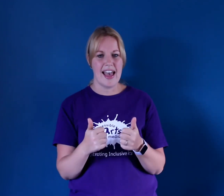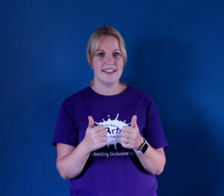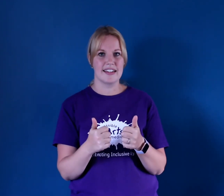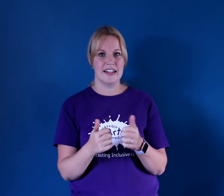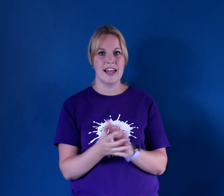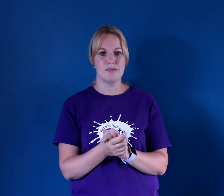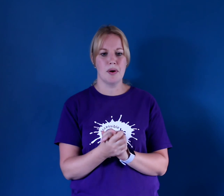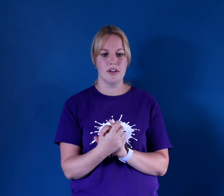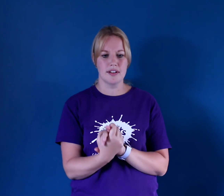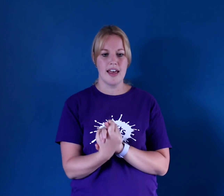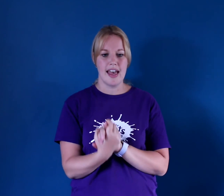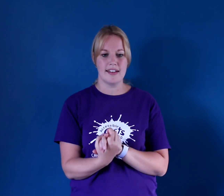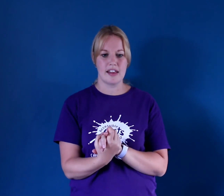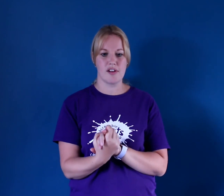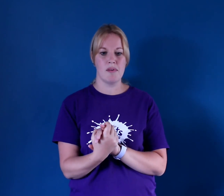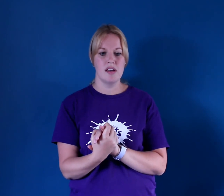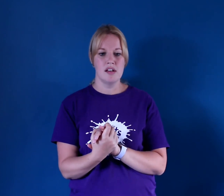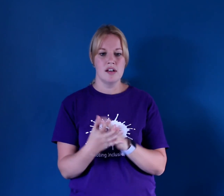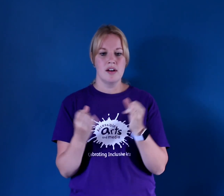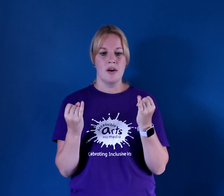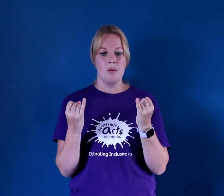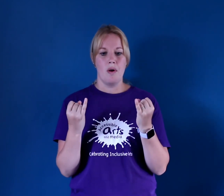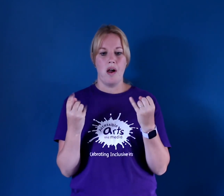Excellent. Let’s put it together from